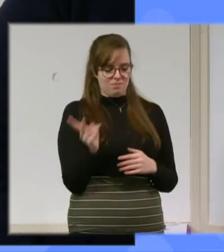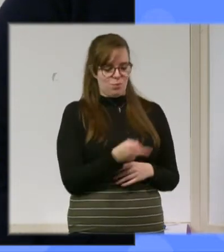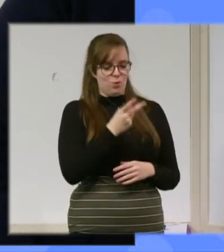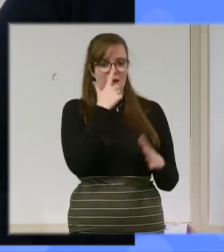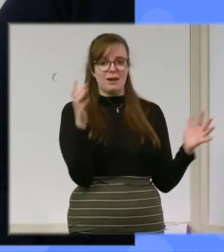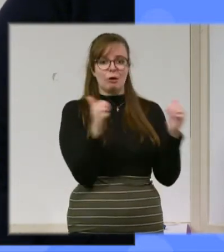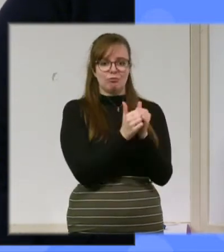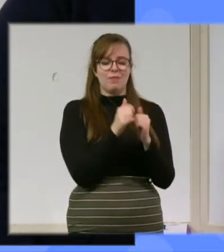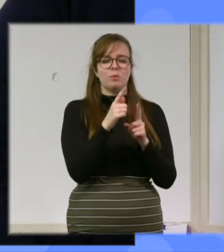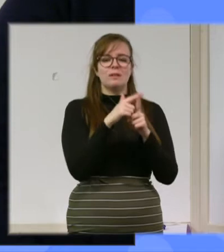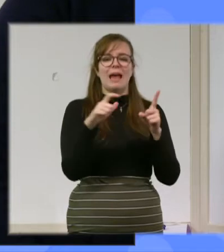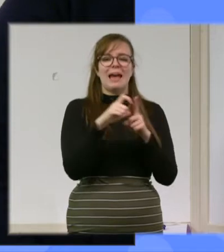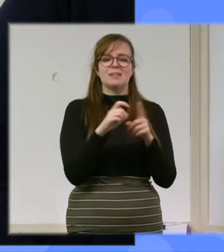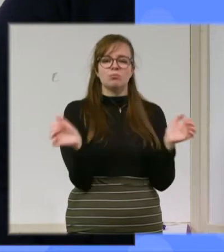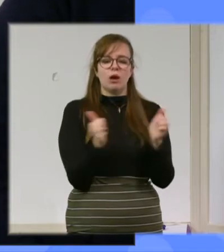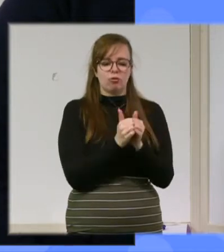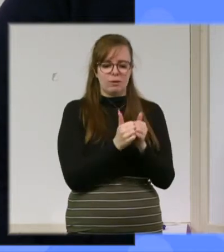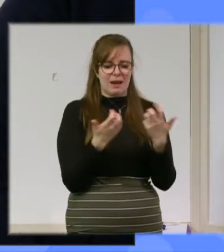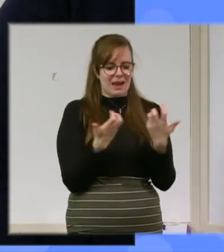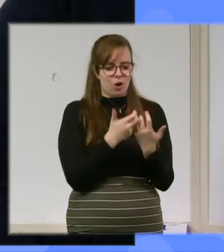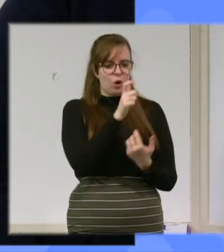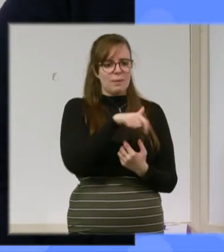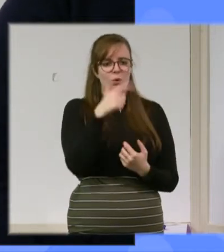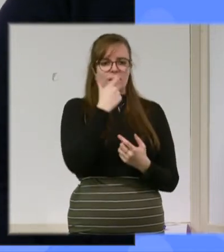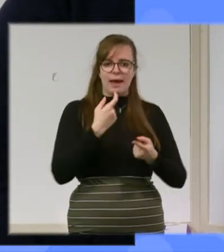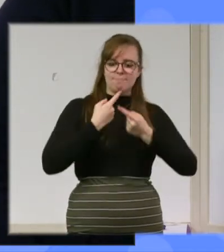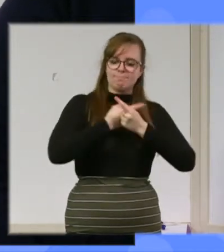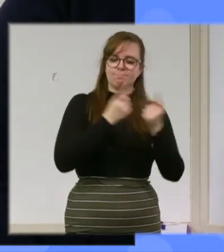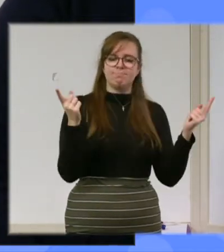Edinburgh agreement about how to allow the people to have the C UK government